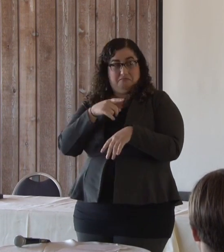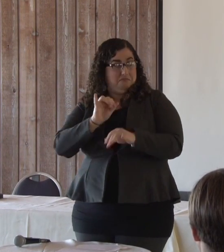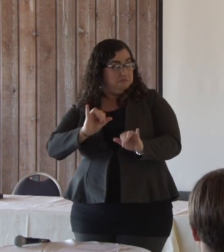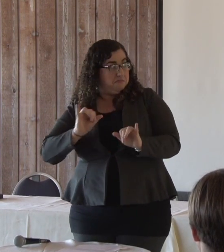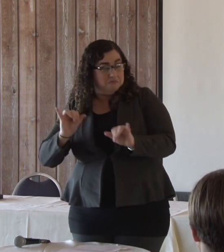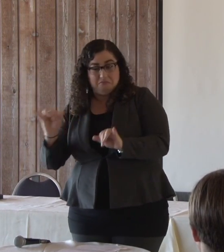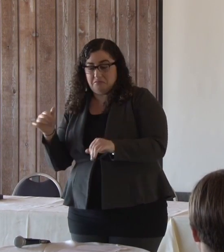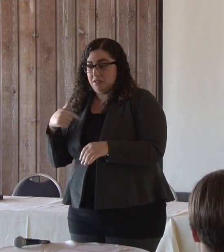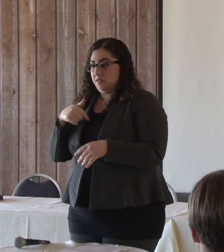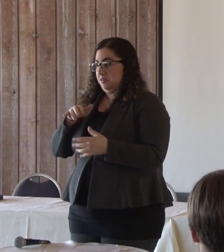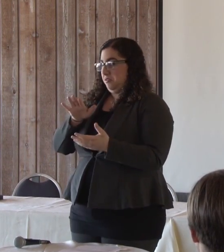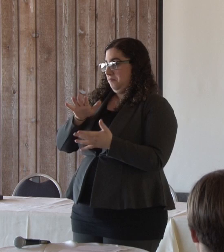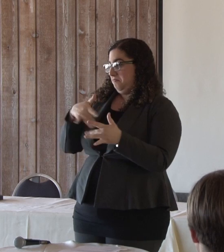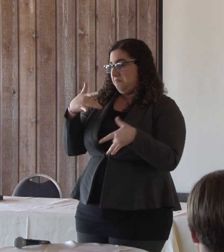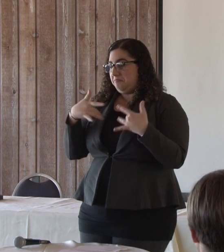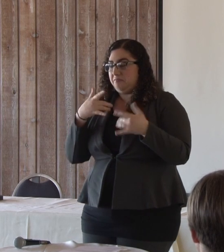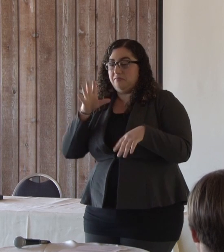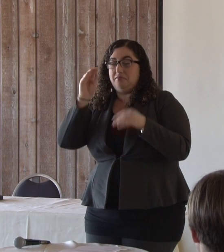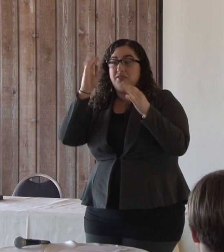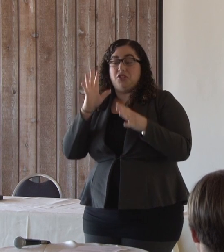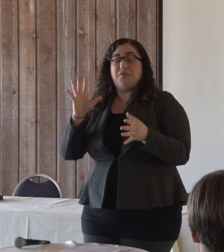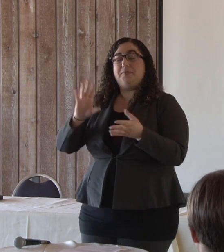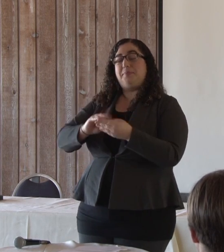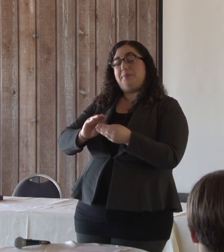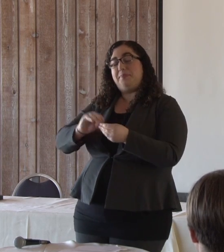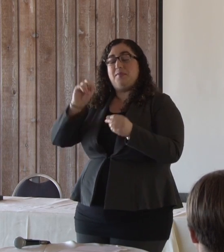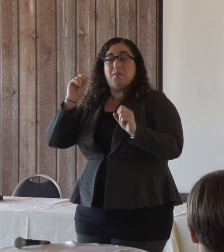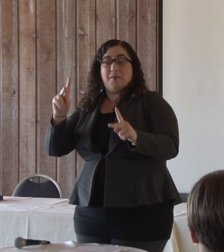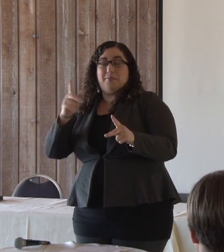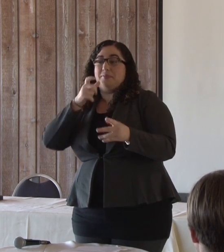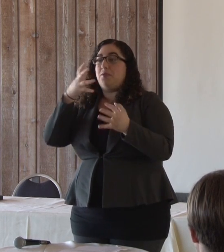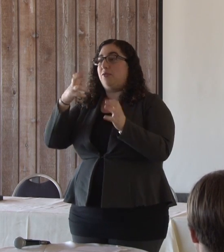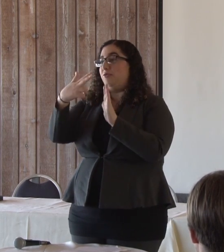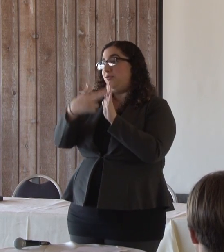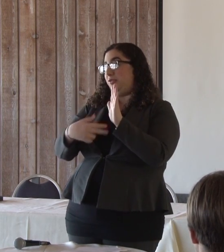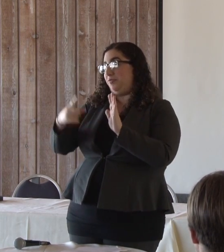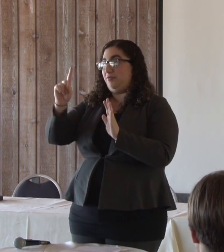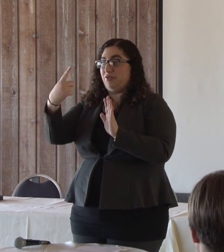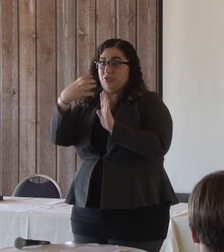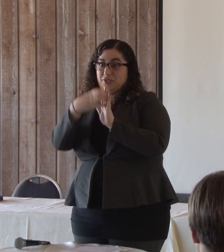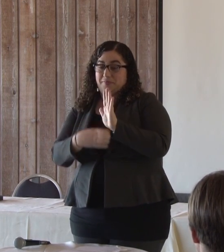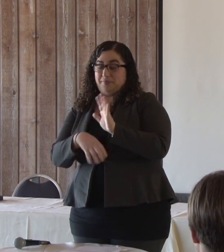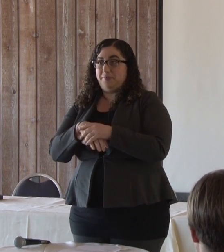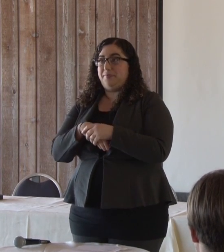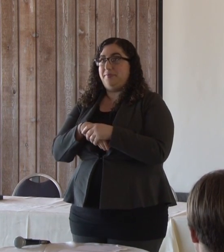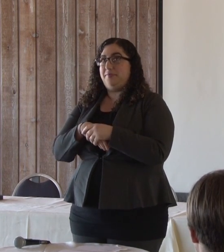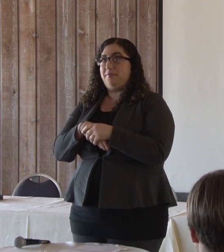the war. So when I first got to school in America I was very excited to learn.